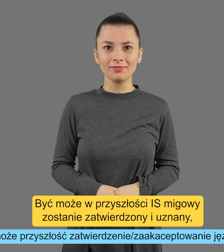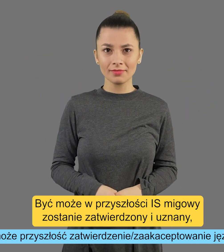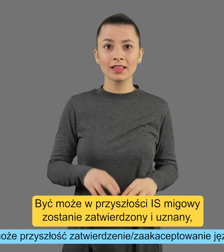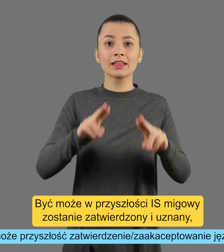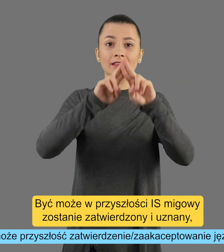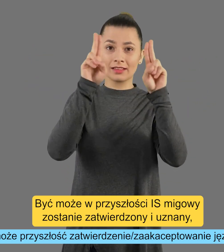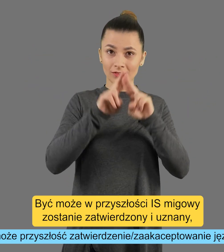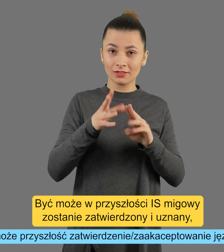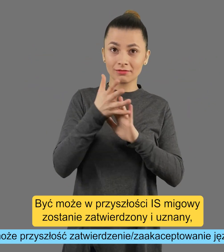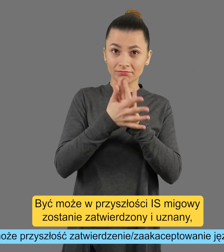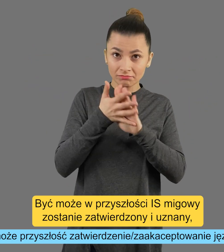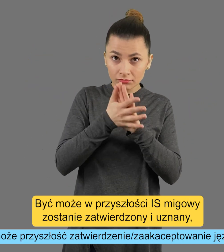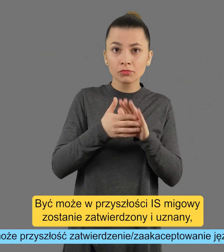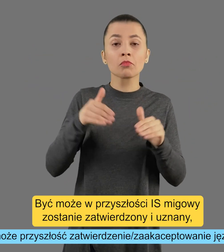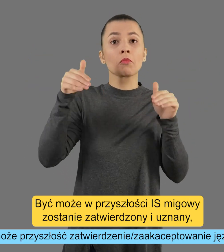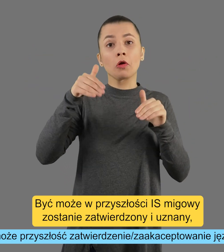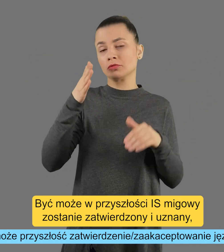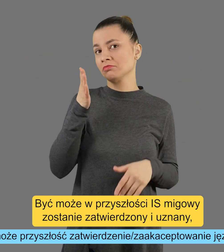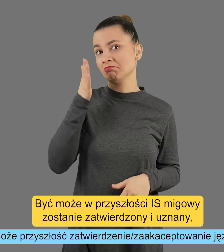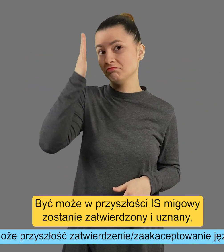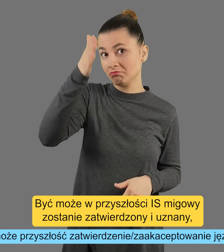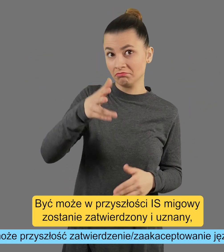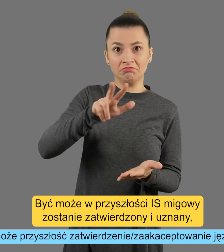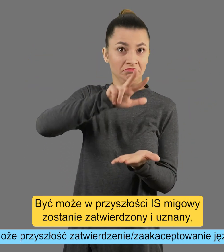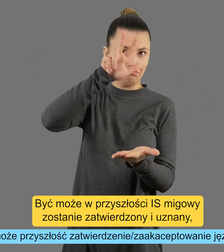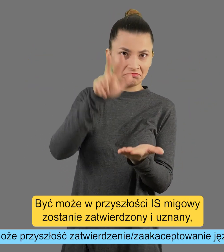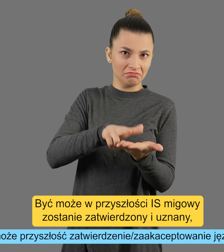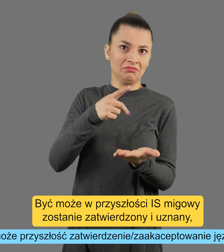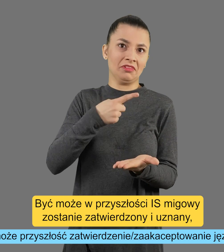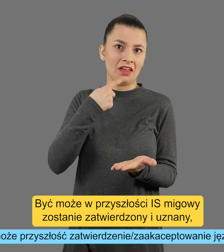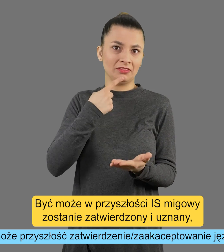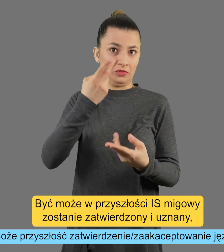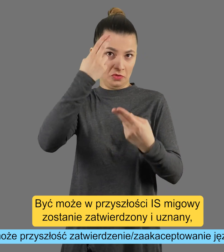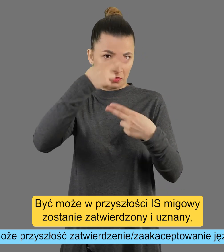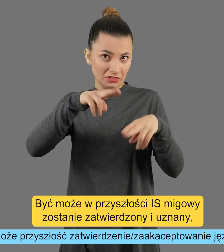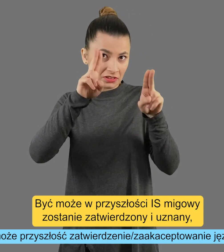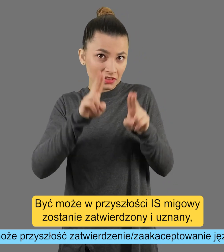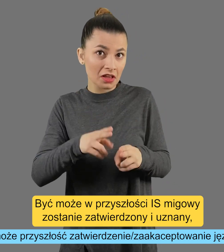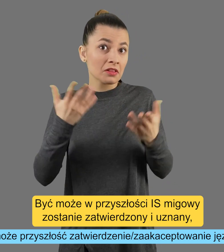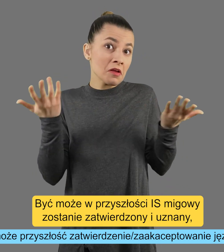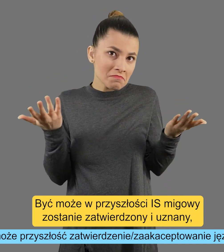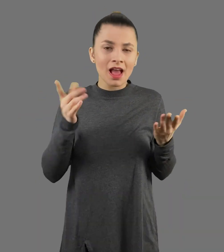Maybe in the future IS sign will be approved and recognized,